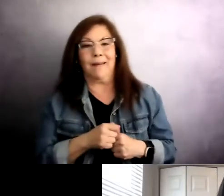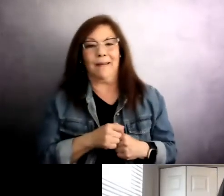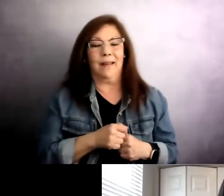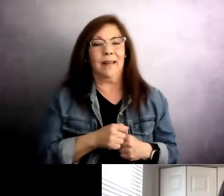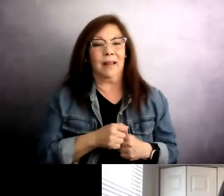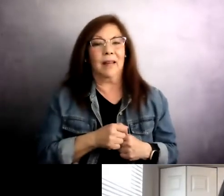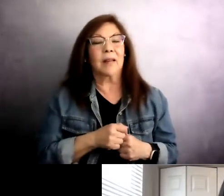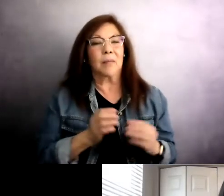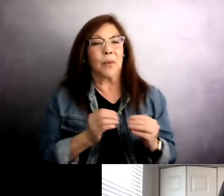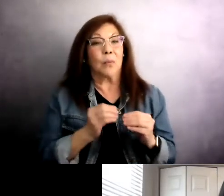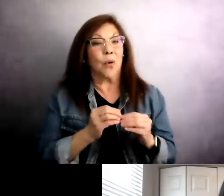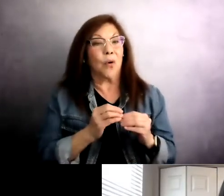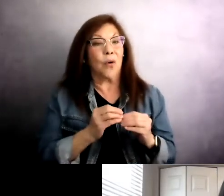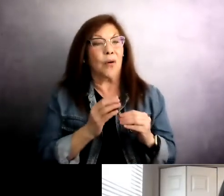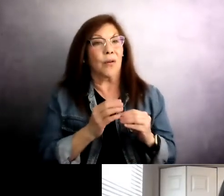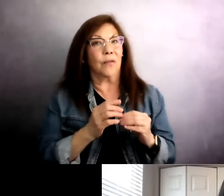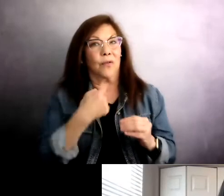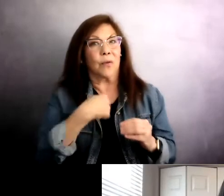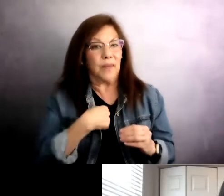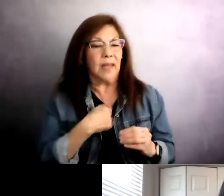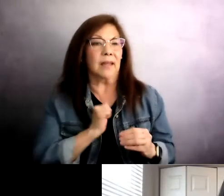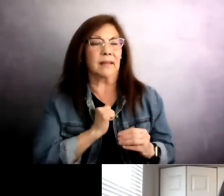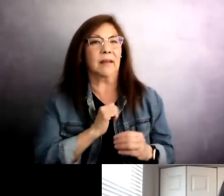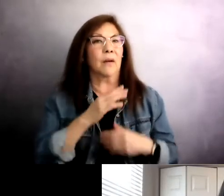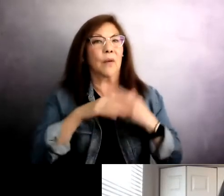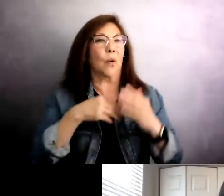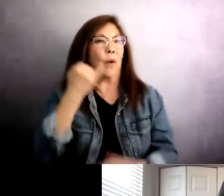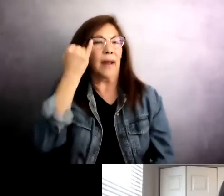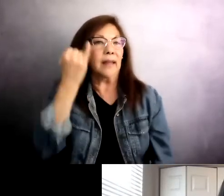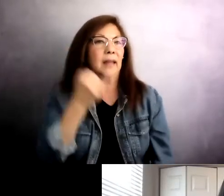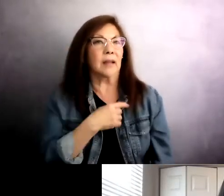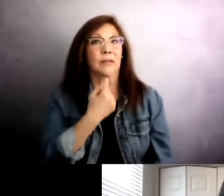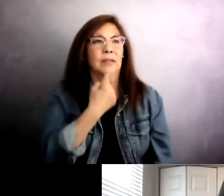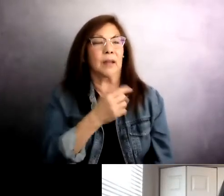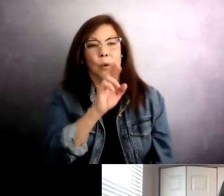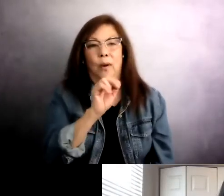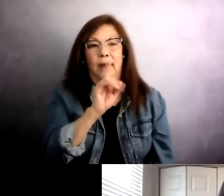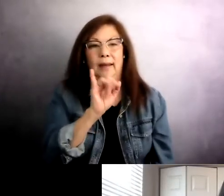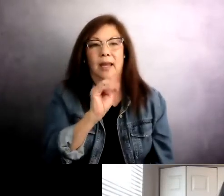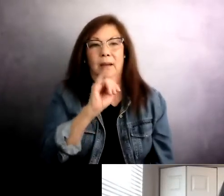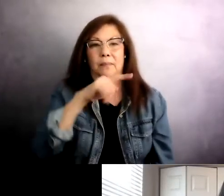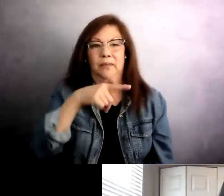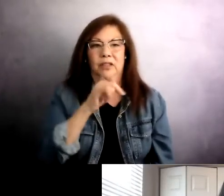More than that for me, is the idea, you mentioned redemption? Which I think is a great theme